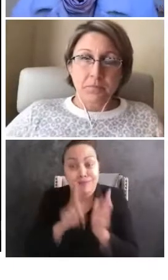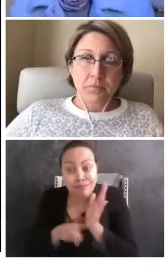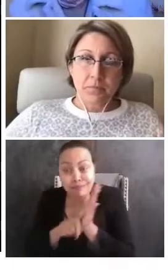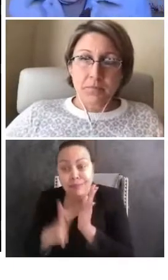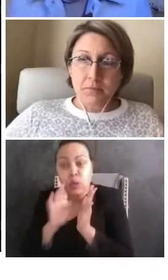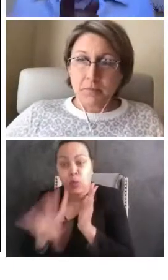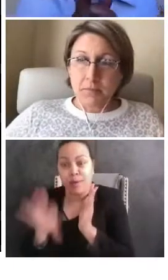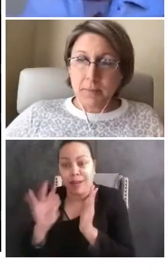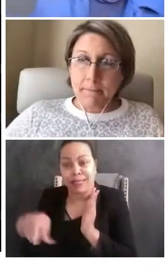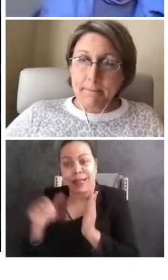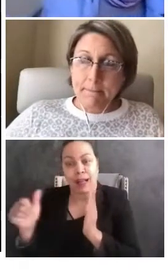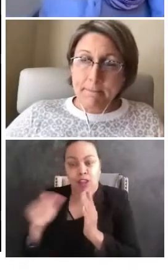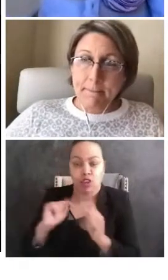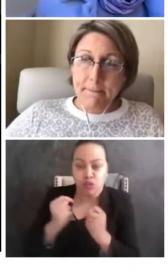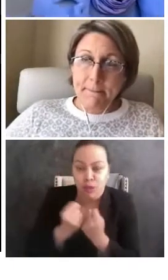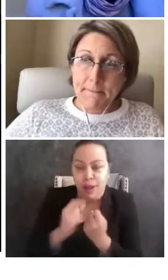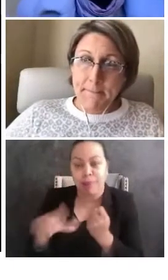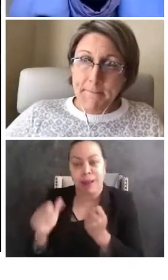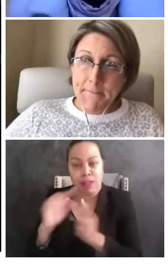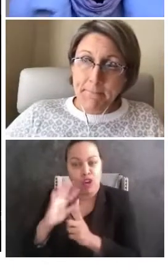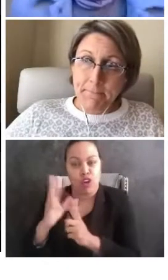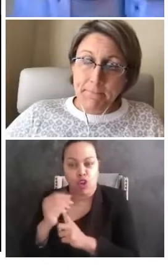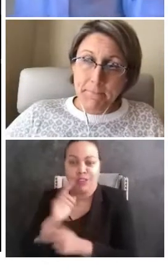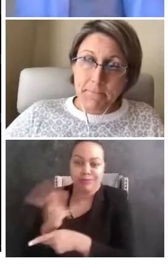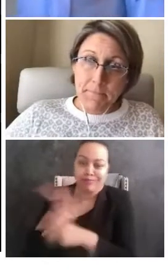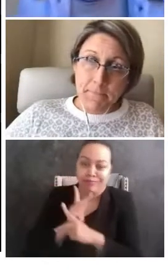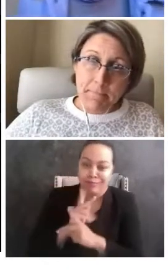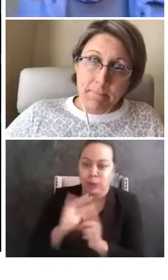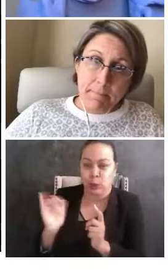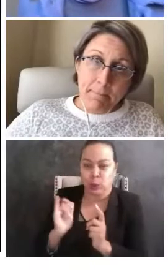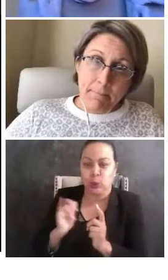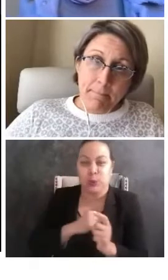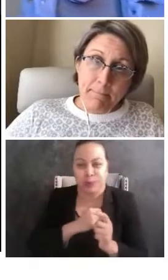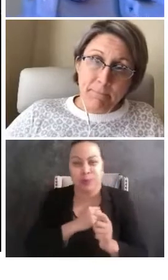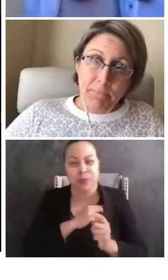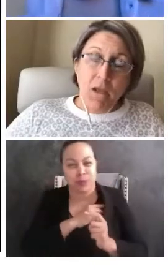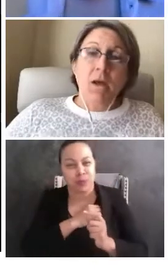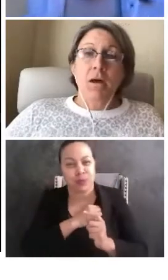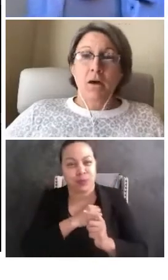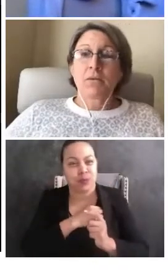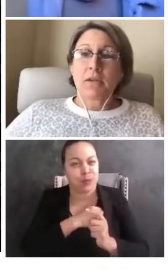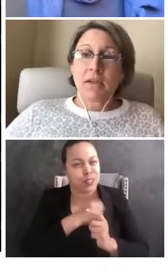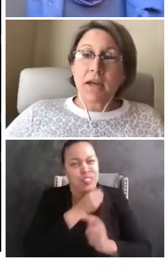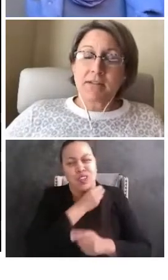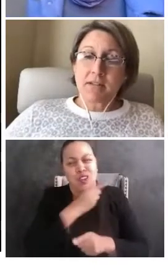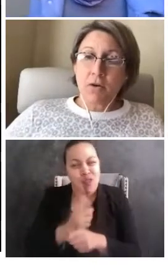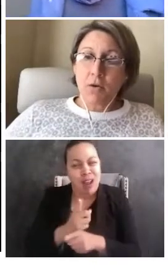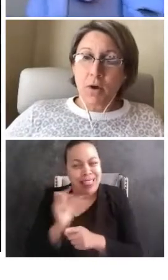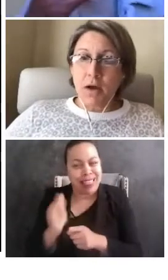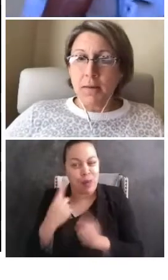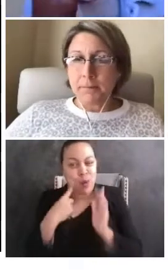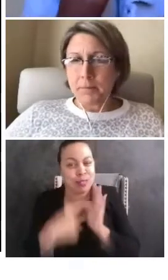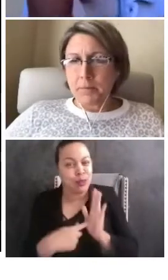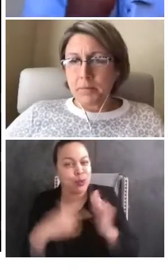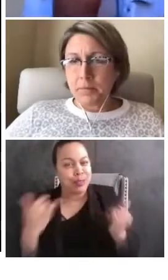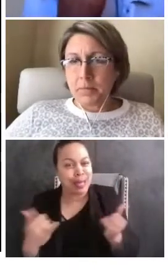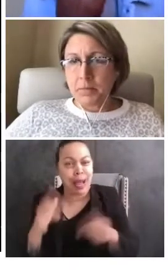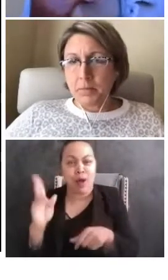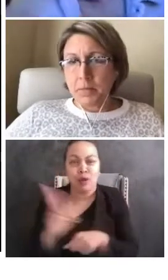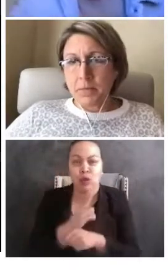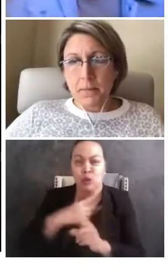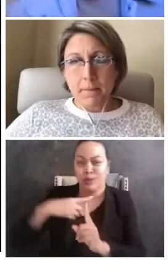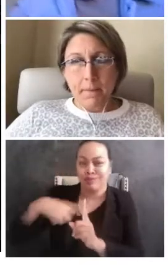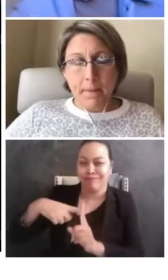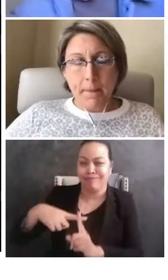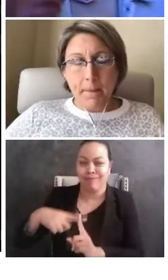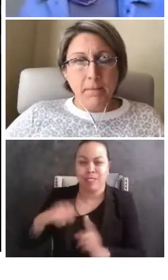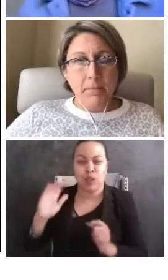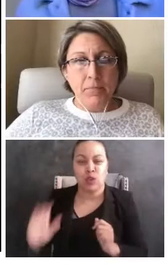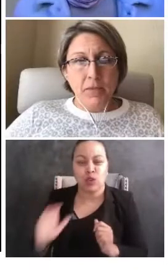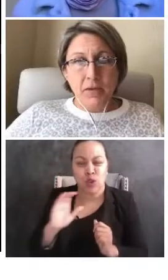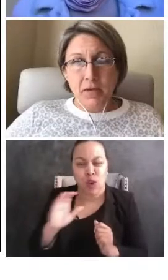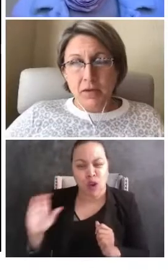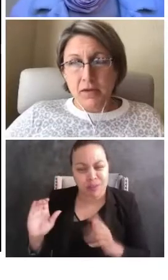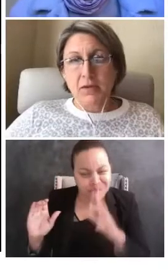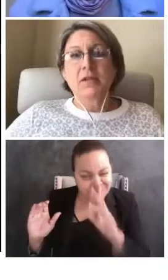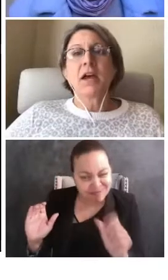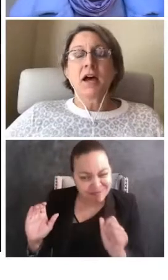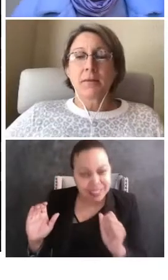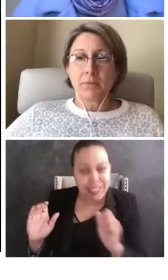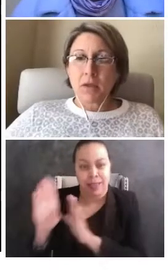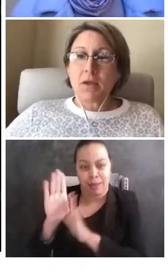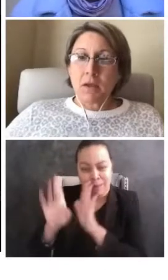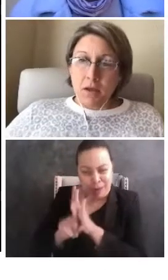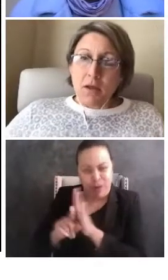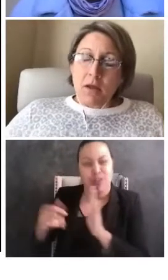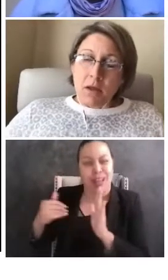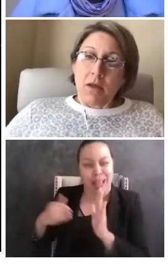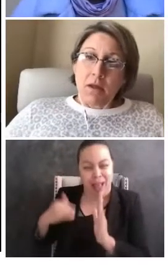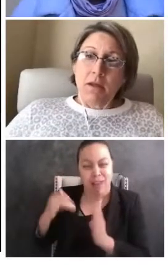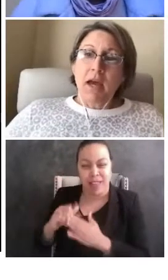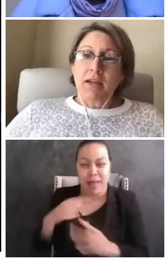Jeffrey: I mainly like how you have the crosses going through the floor.